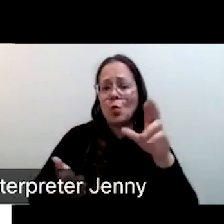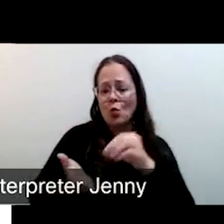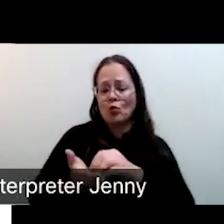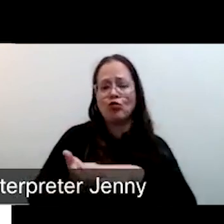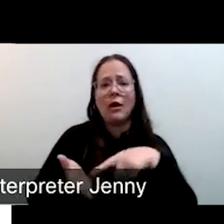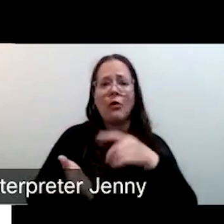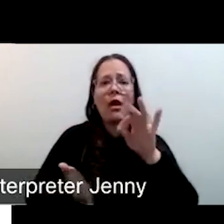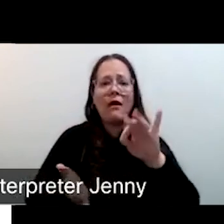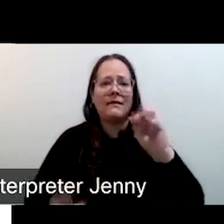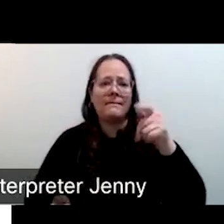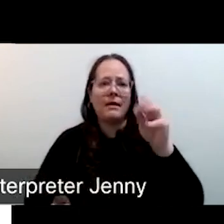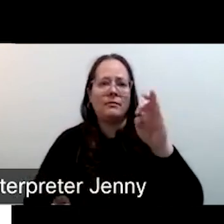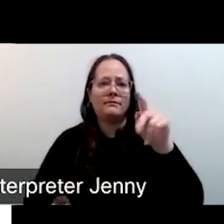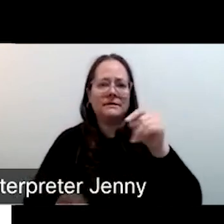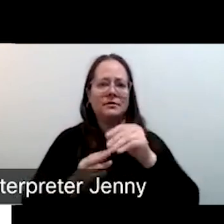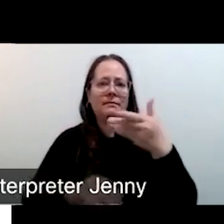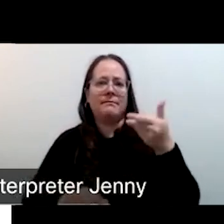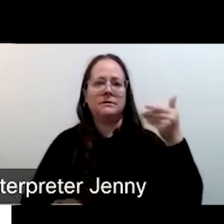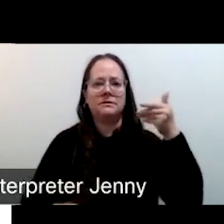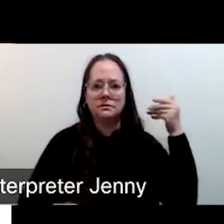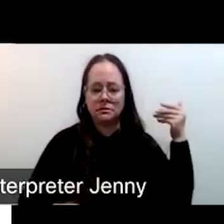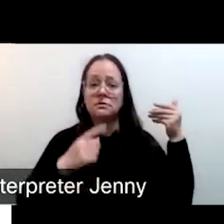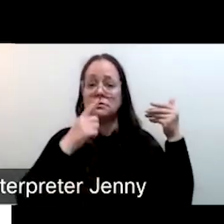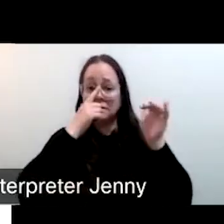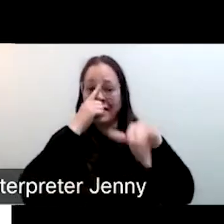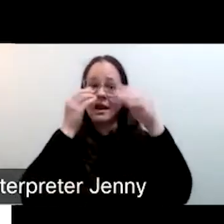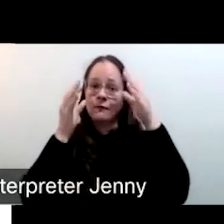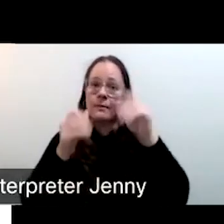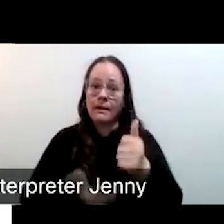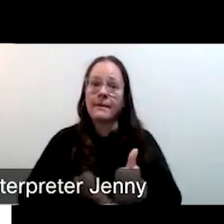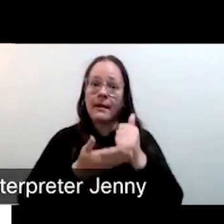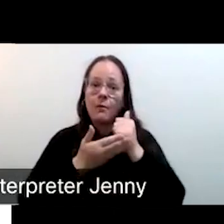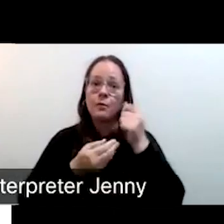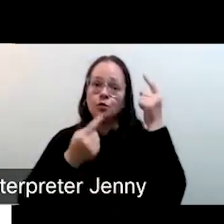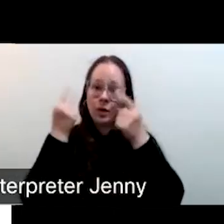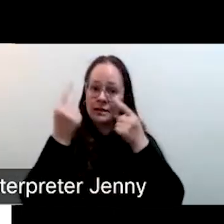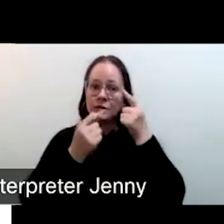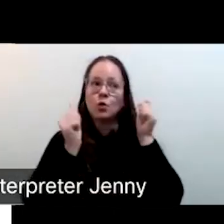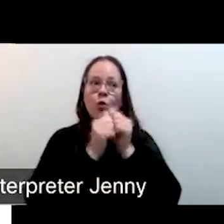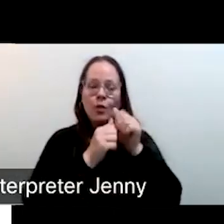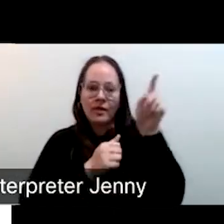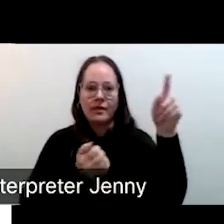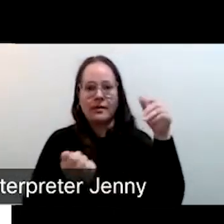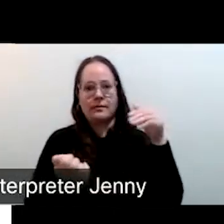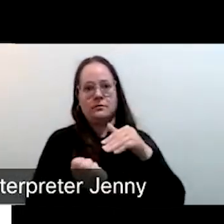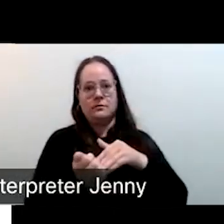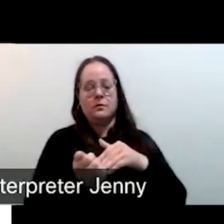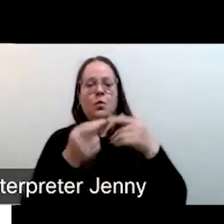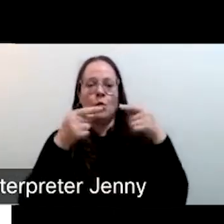This information may be helpful to consider with a qualifying practitioner as you seek a Schedule A letter.